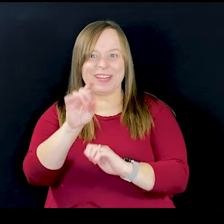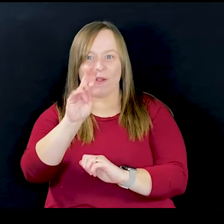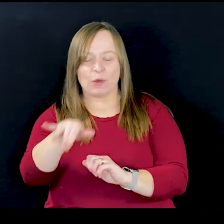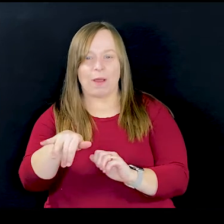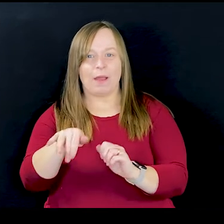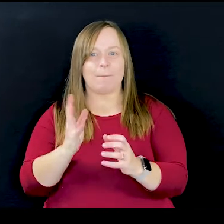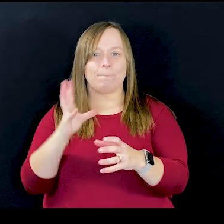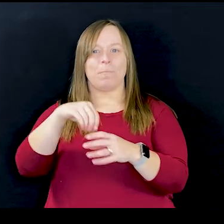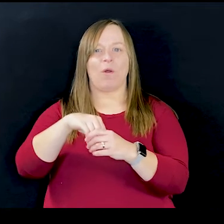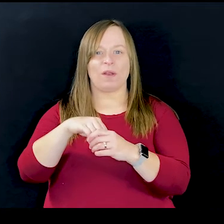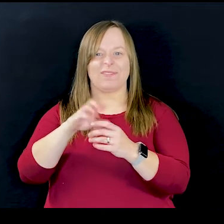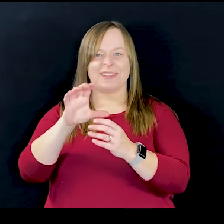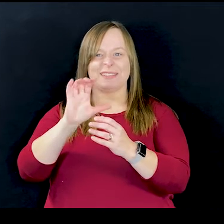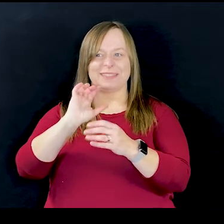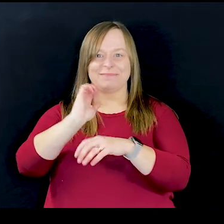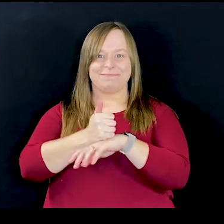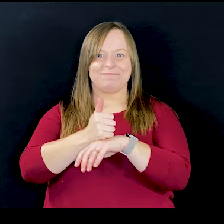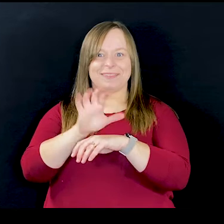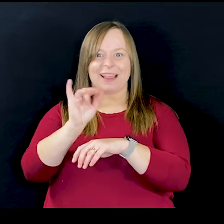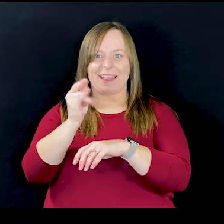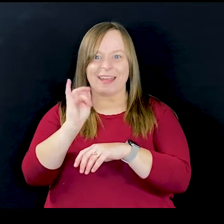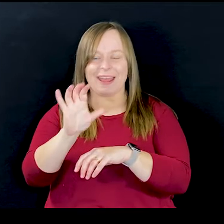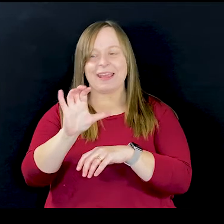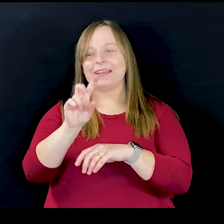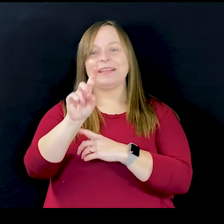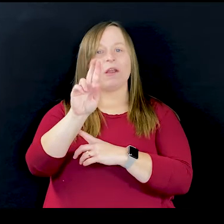And to be part of this clinic because DRNY